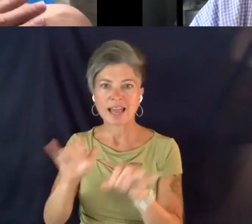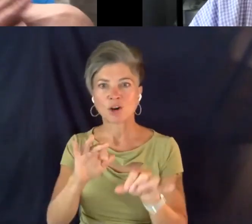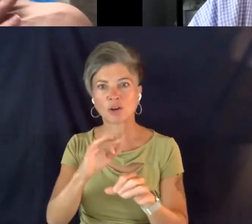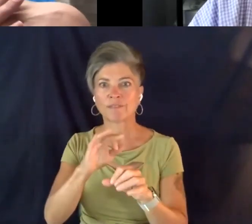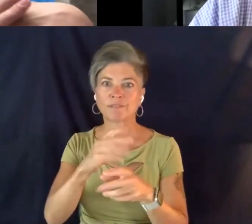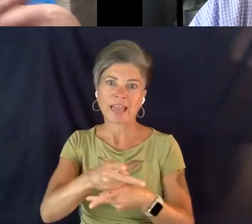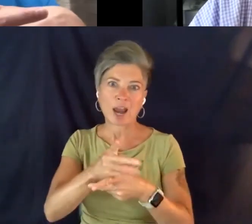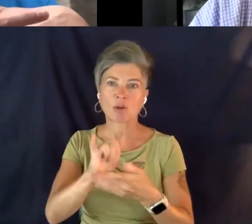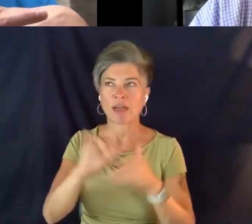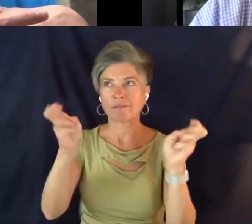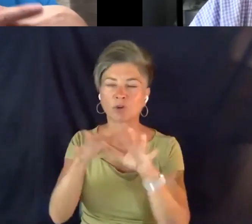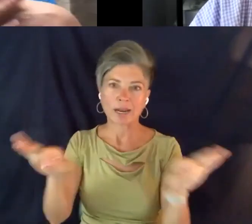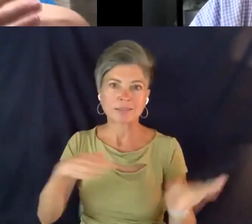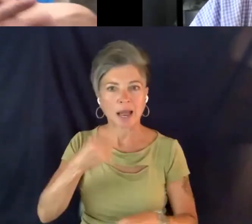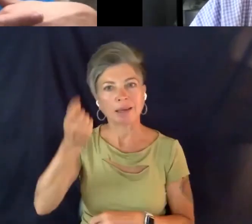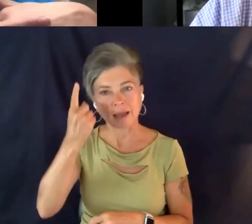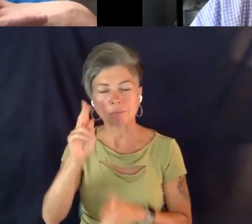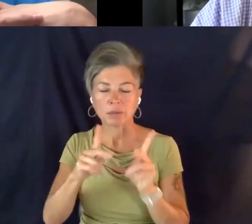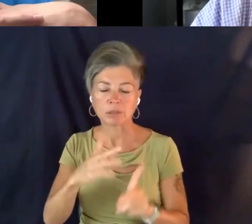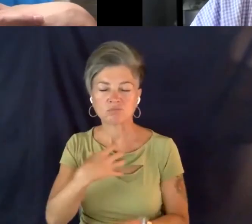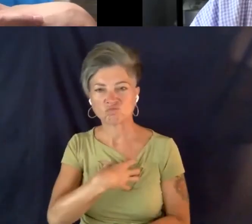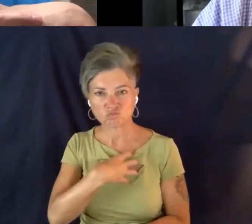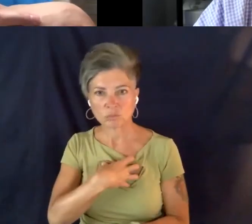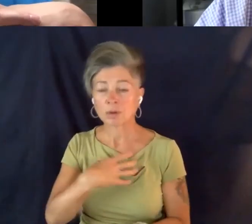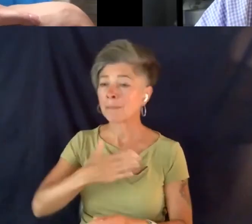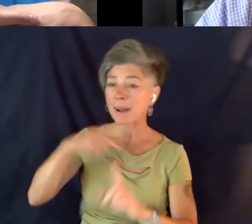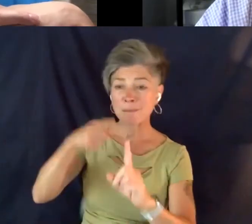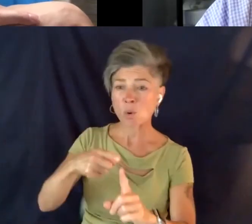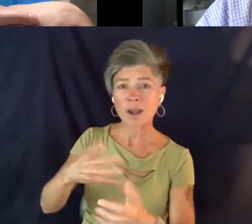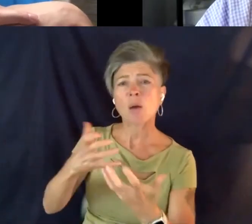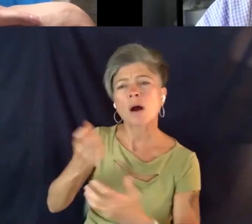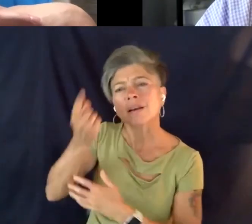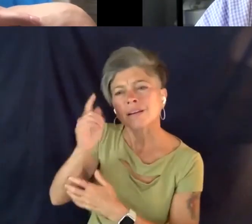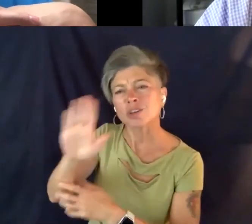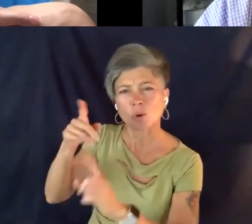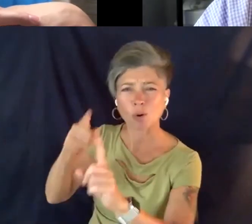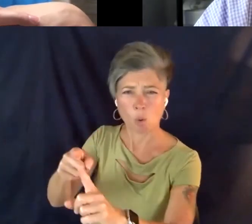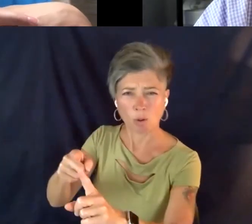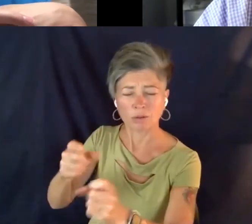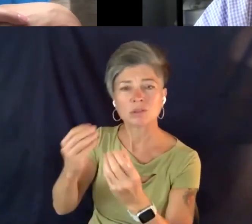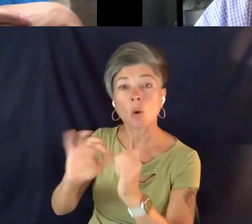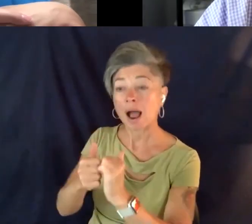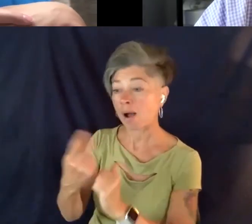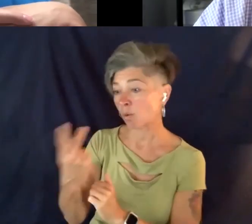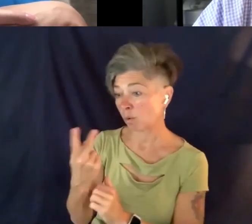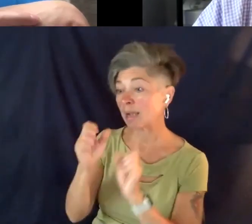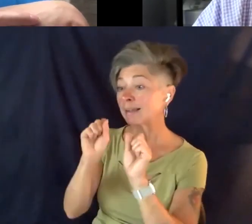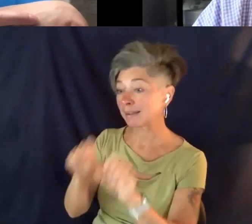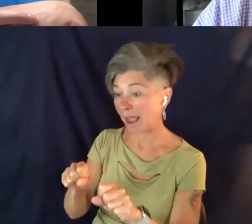I wanna know where your goals are, so how can I help you get there or how can we get that journey moving in the right direction essentially.